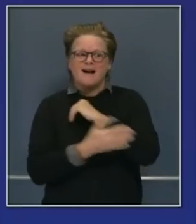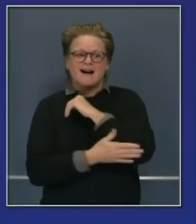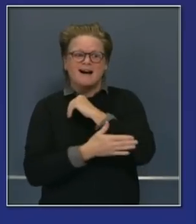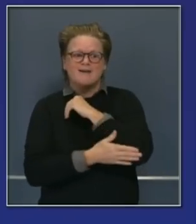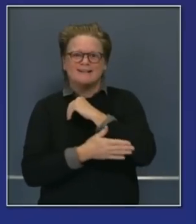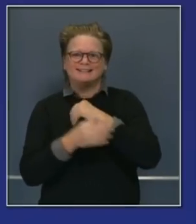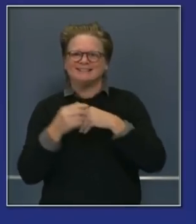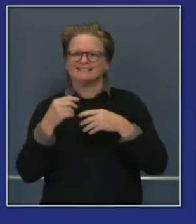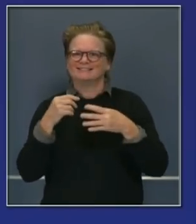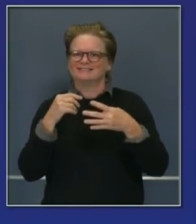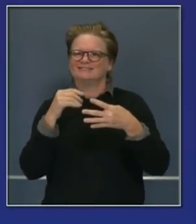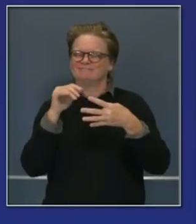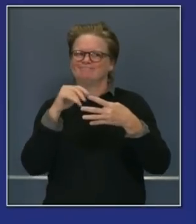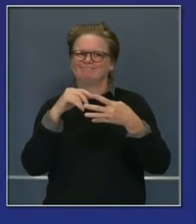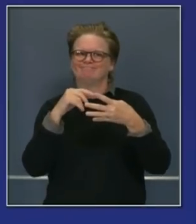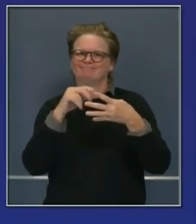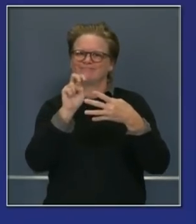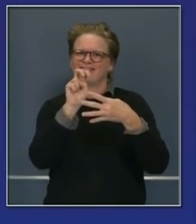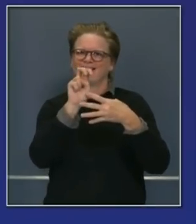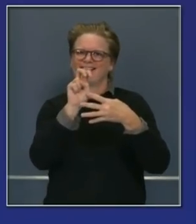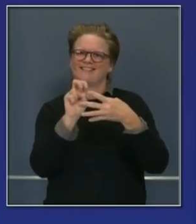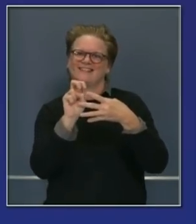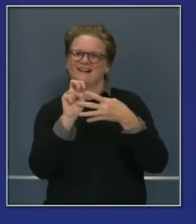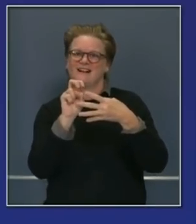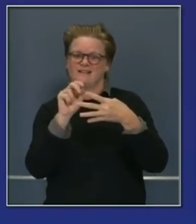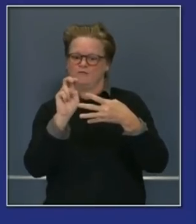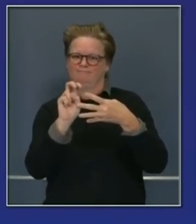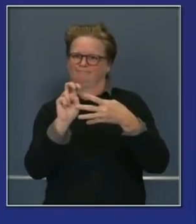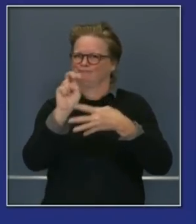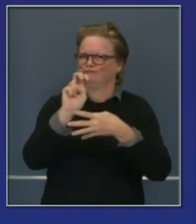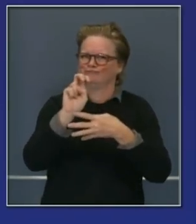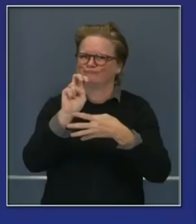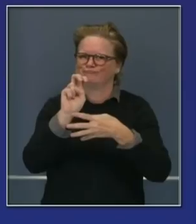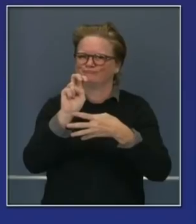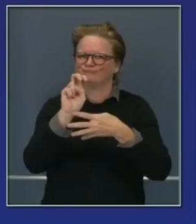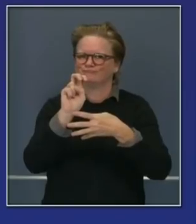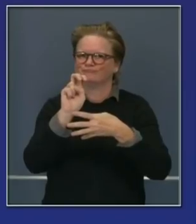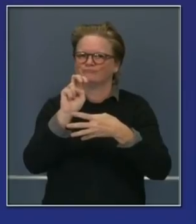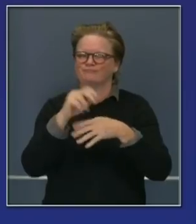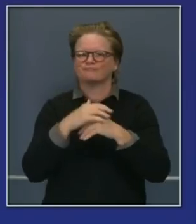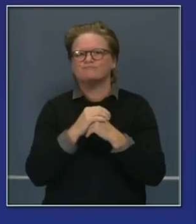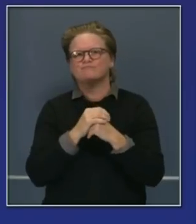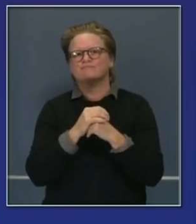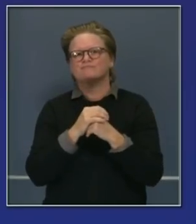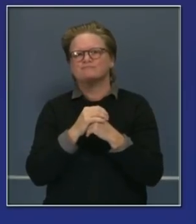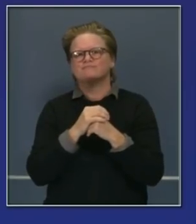BUT ANTICIPATE THAT WE WILL SEE SOME COUNTIES MOVING BACKWARDS, NOT FORWARDS. THIS IS EXACTLY WHY WE DESIGNED